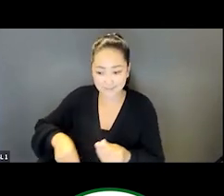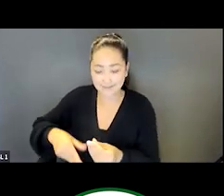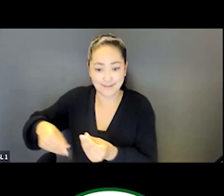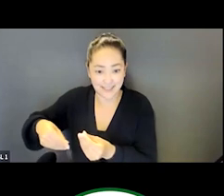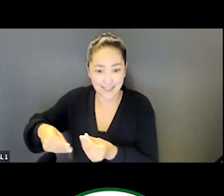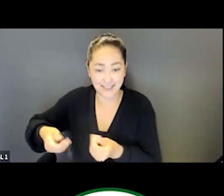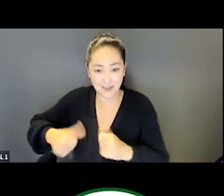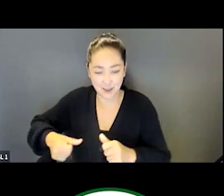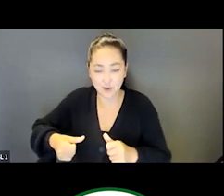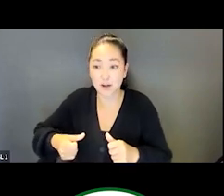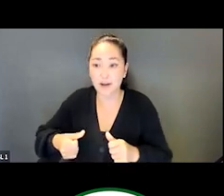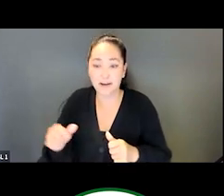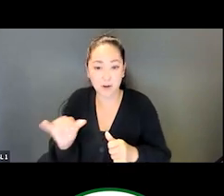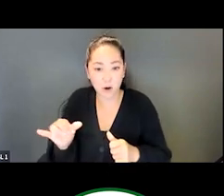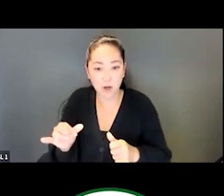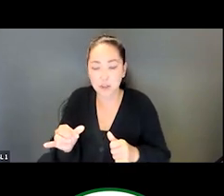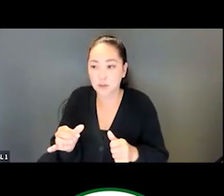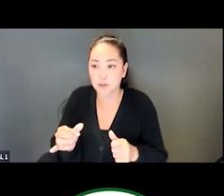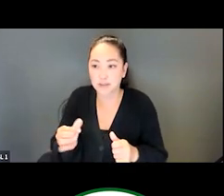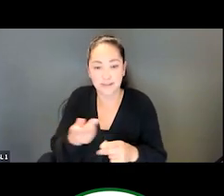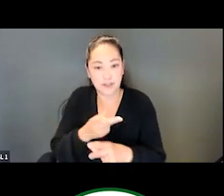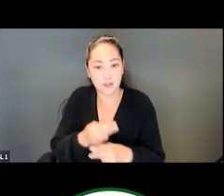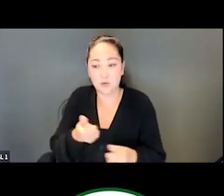we cannot educate the mass in one topic.